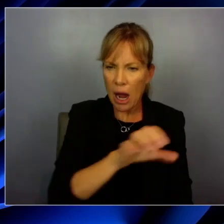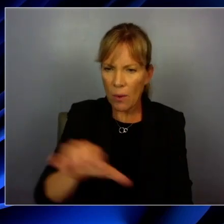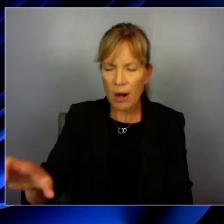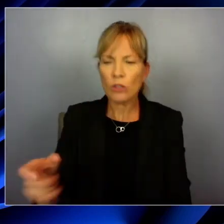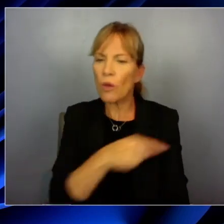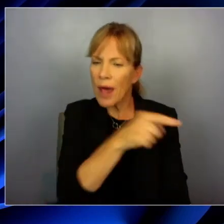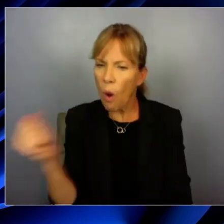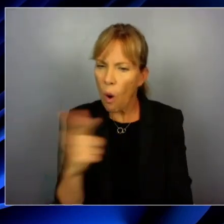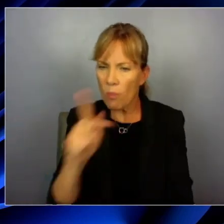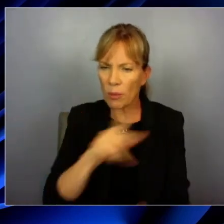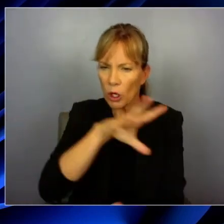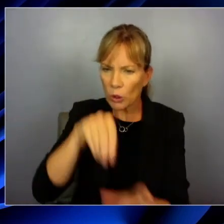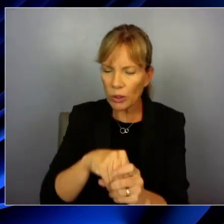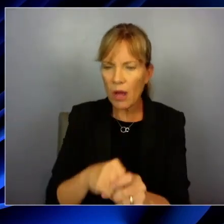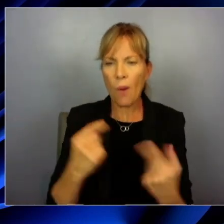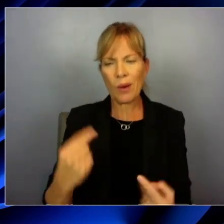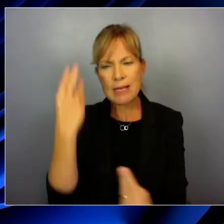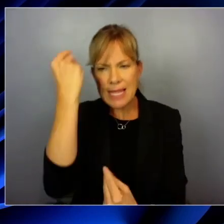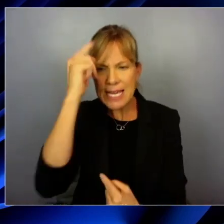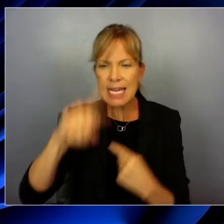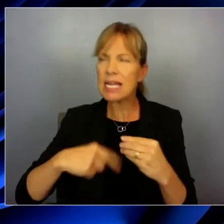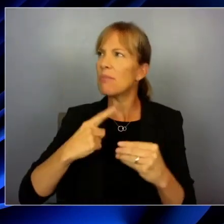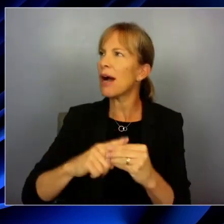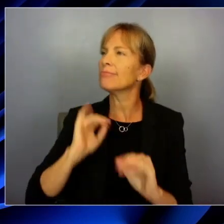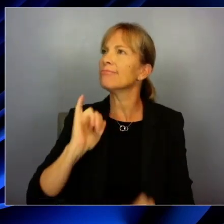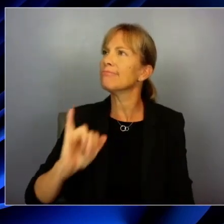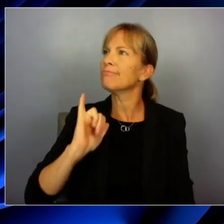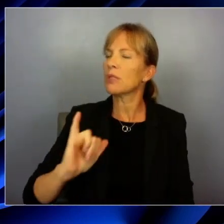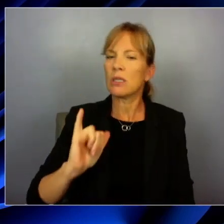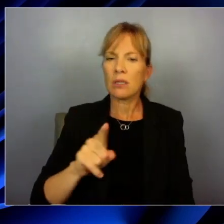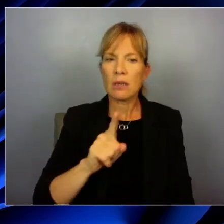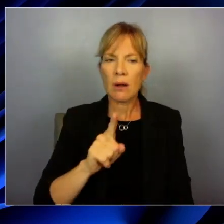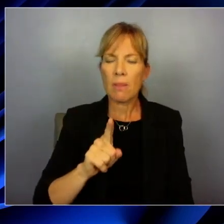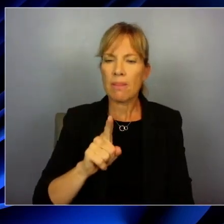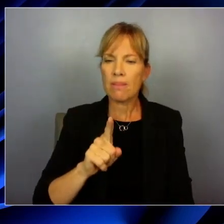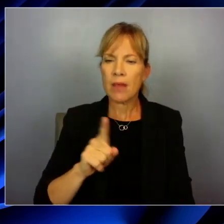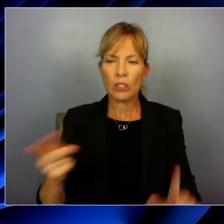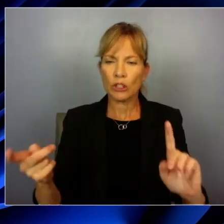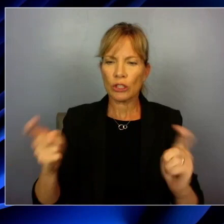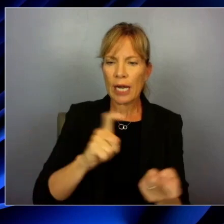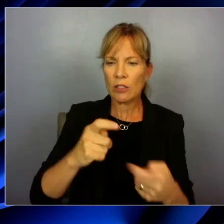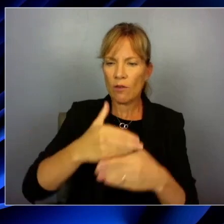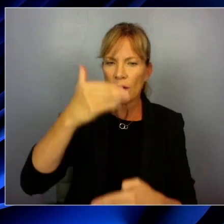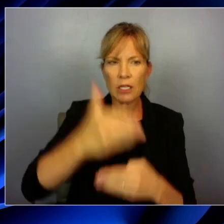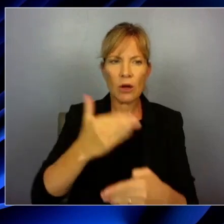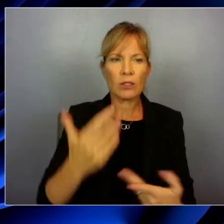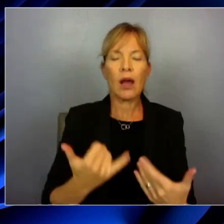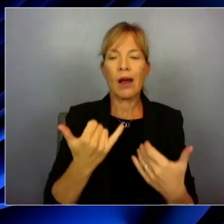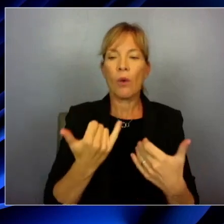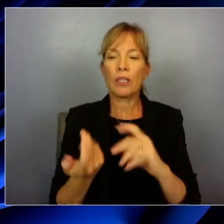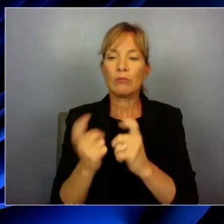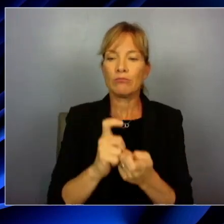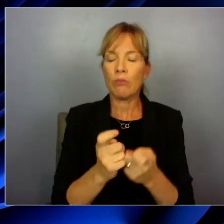when we were thinking about The the evolution of windows, moving to Windows 11. I don't know if anyone picked up on it.